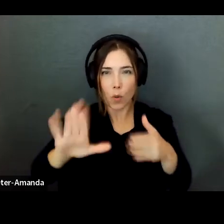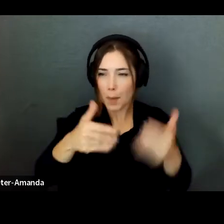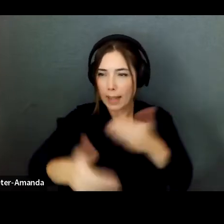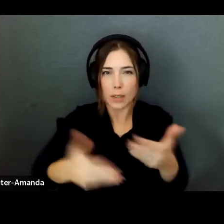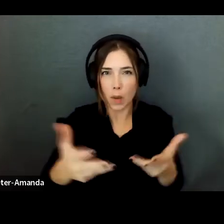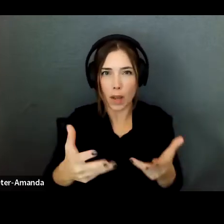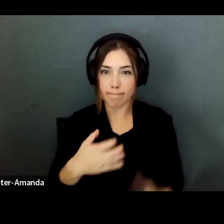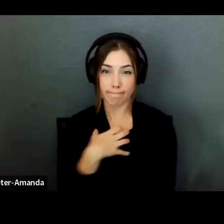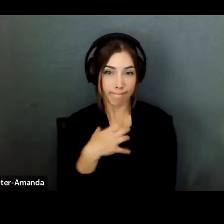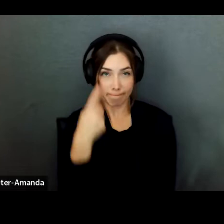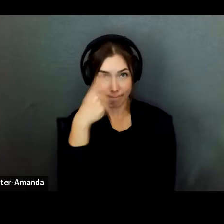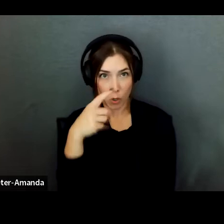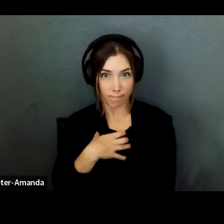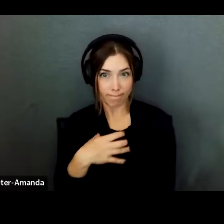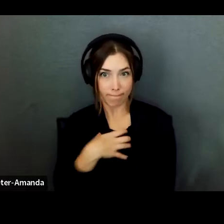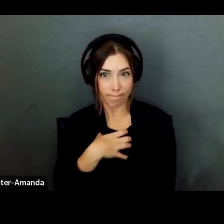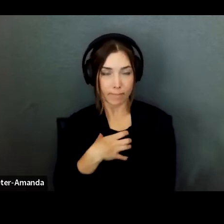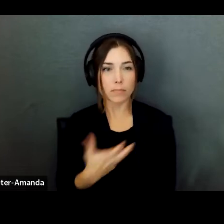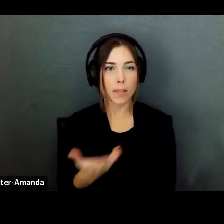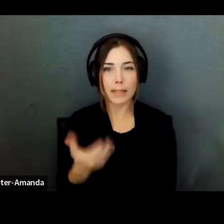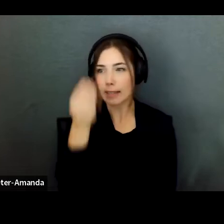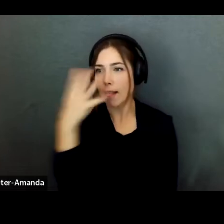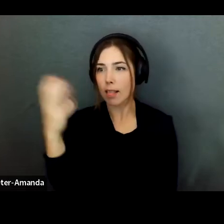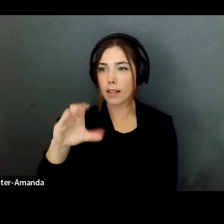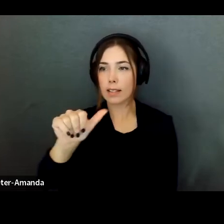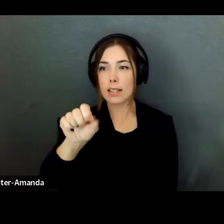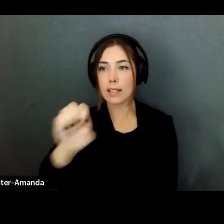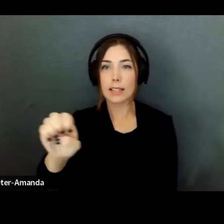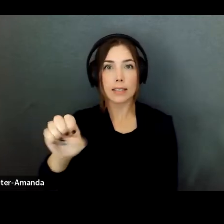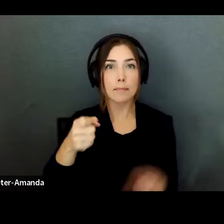Might be notification of the case manager. It will be different in every state.